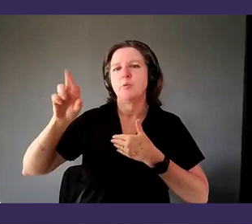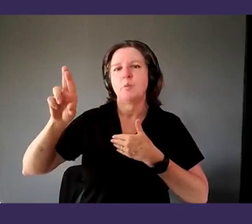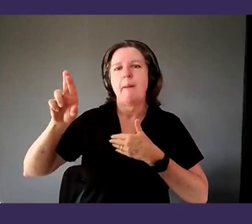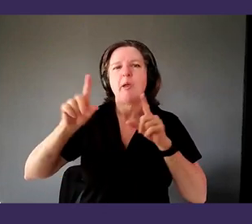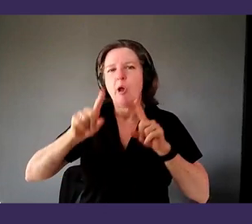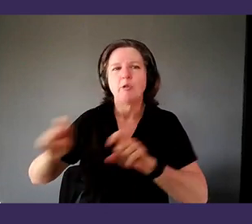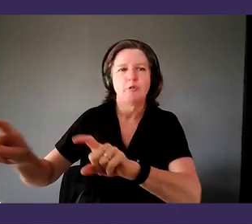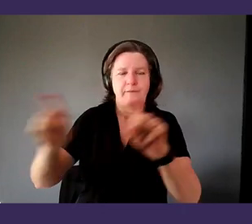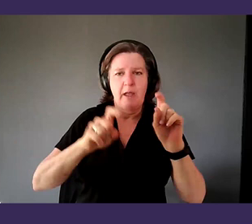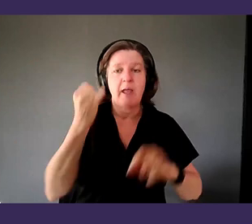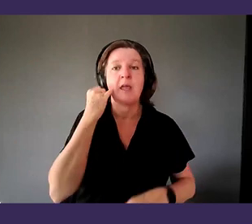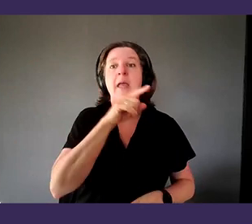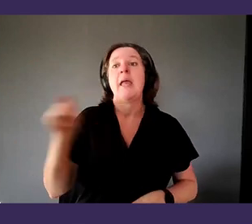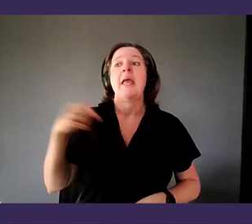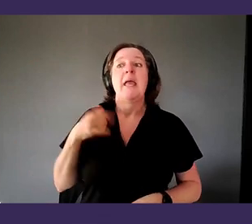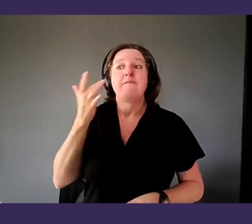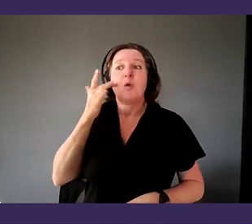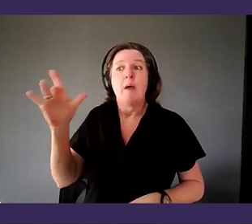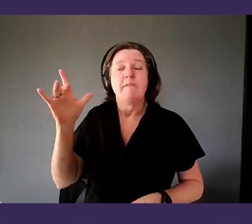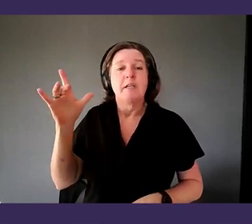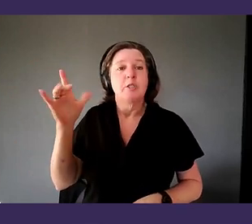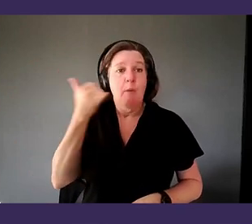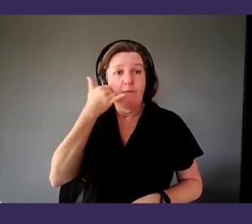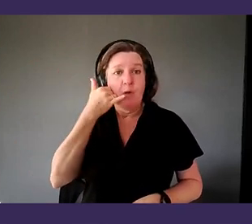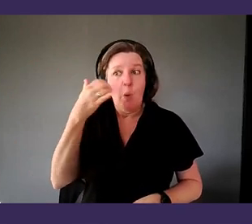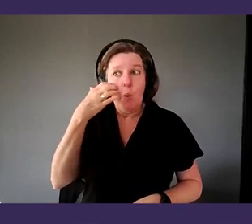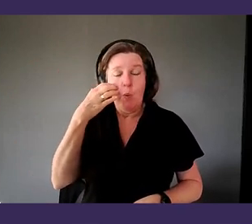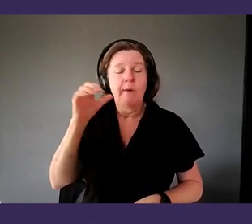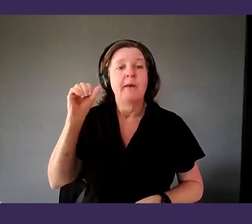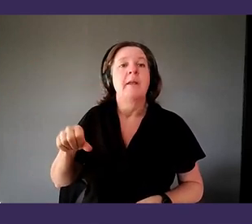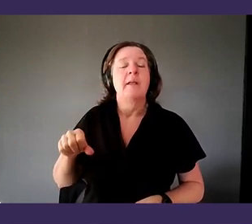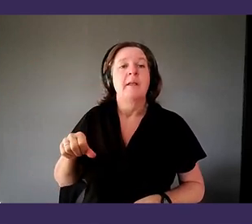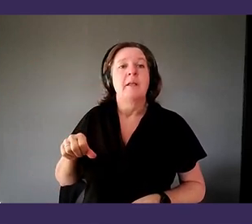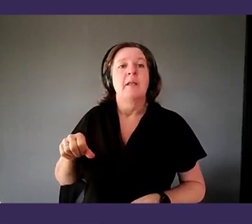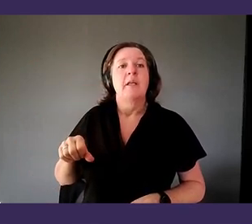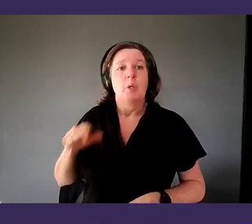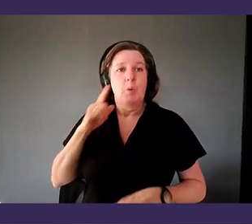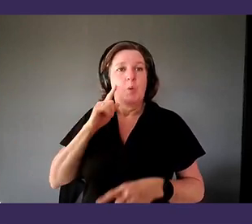If you have a smartphone, you can also go on the camera and take a scan of the QR code